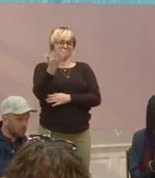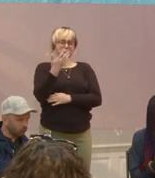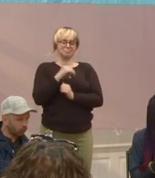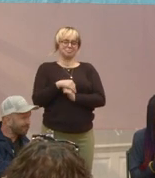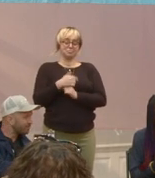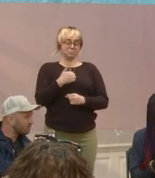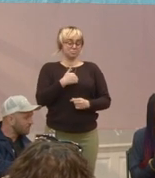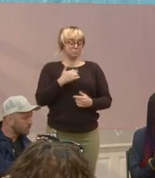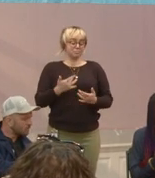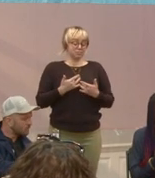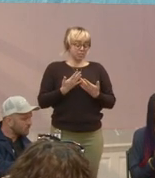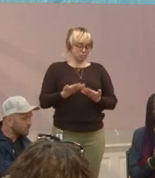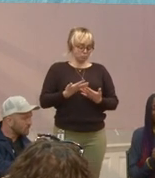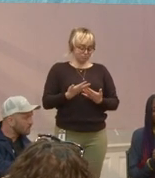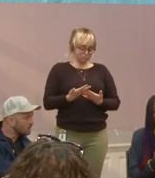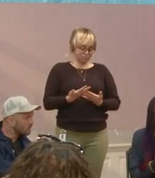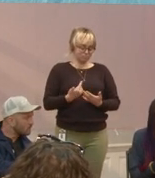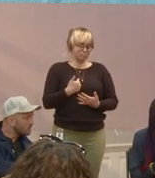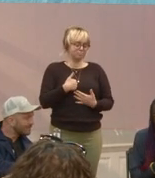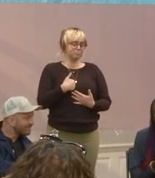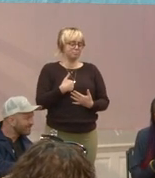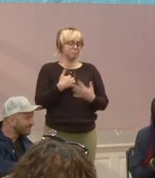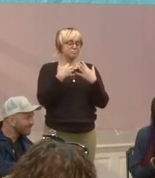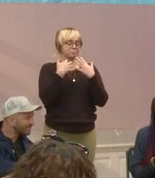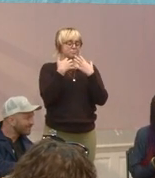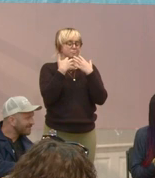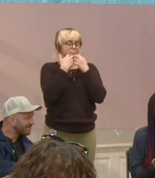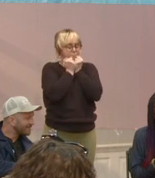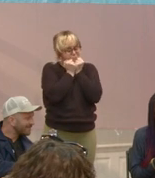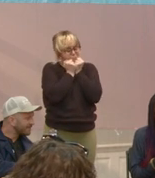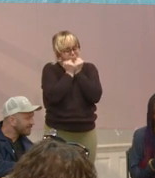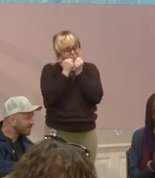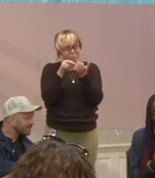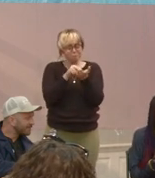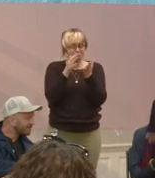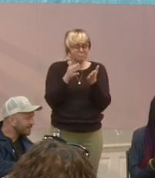I feel I love dancers, and performance books like that they